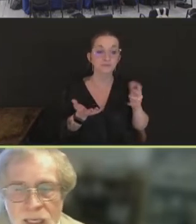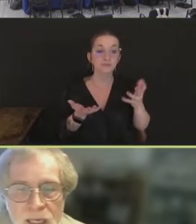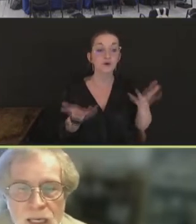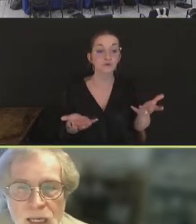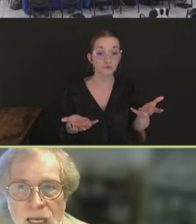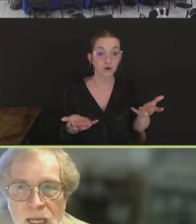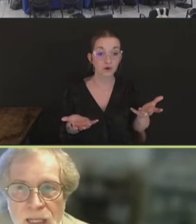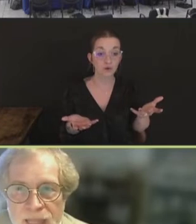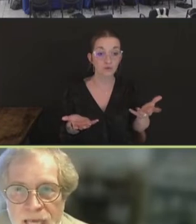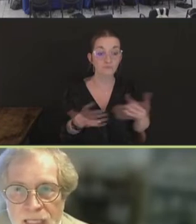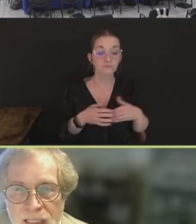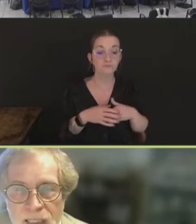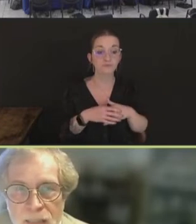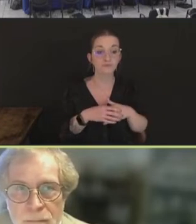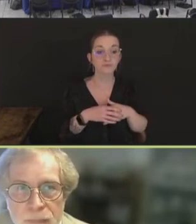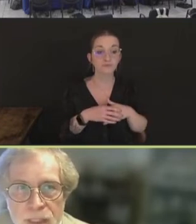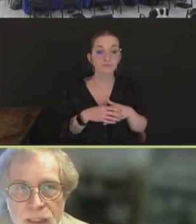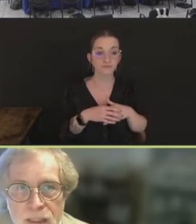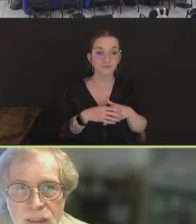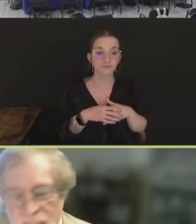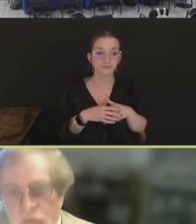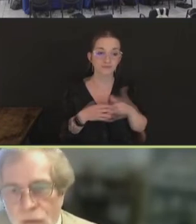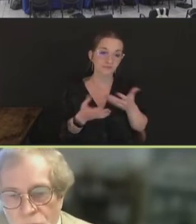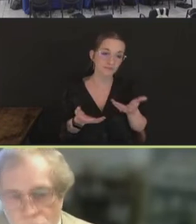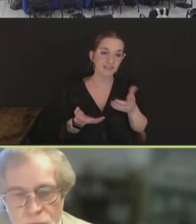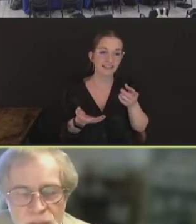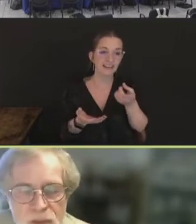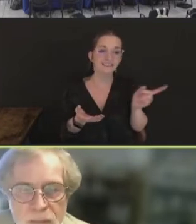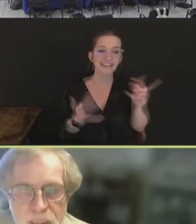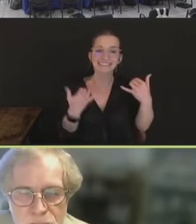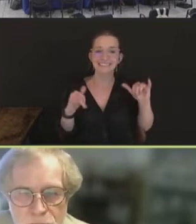And that, they still couldn't reach many children.